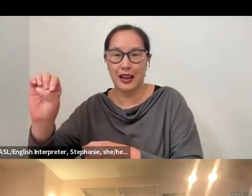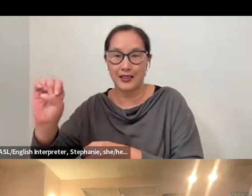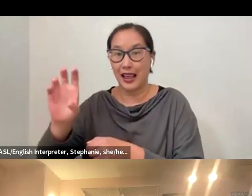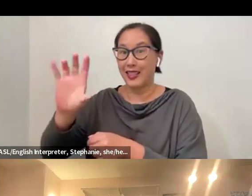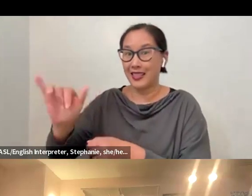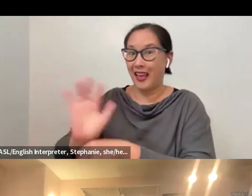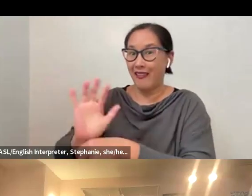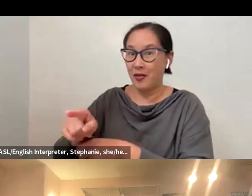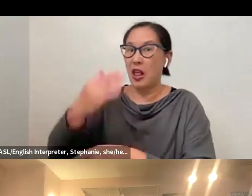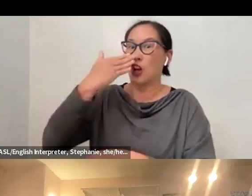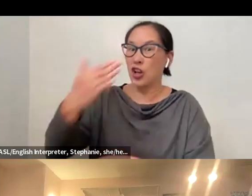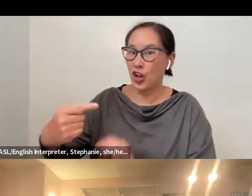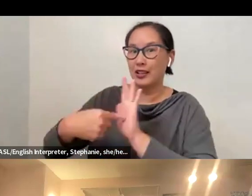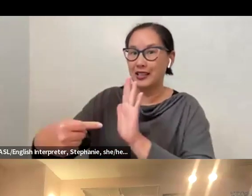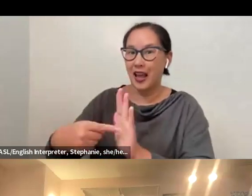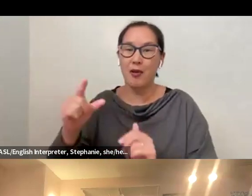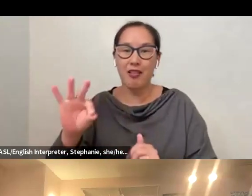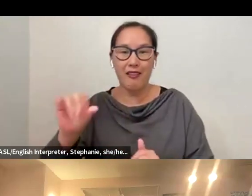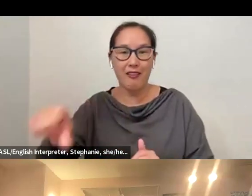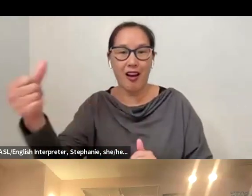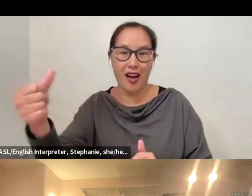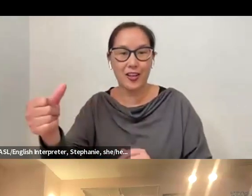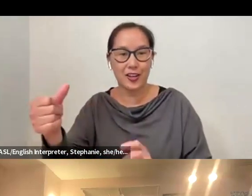a good example of another cinema verité film.